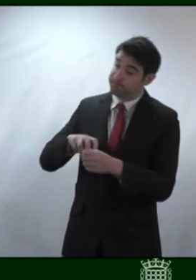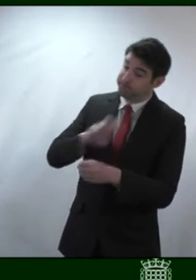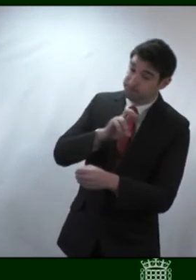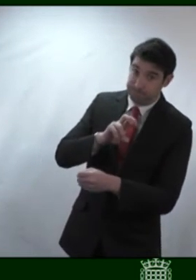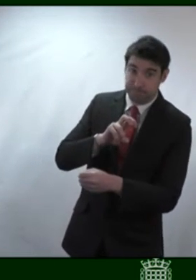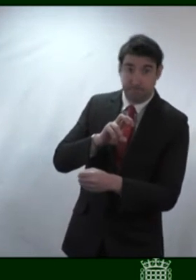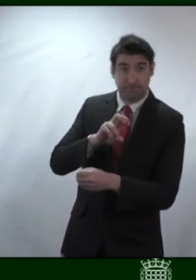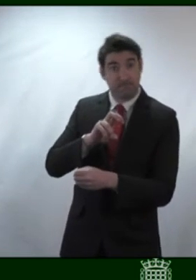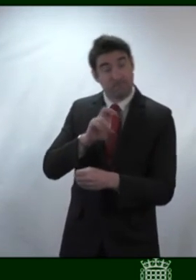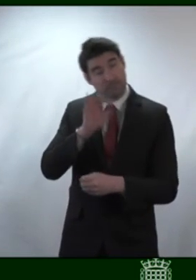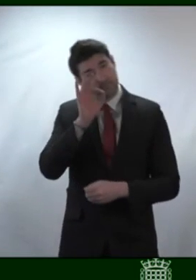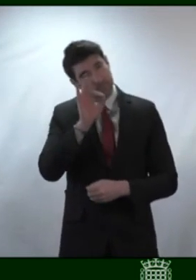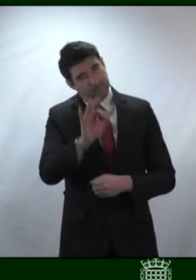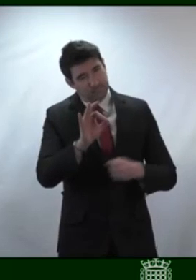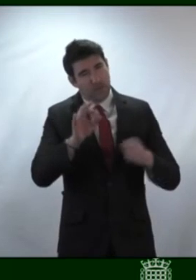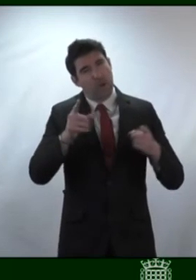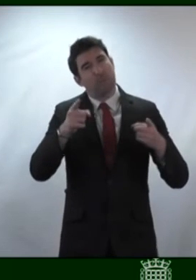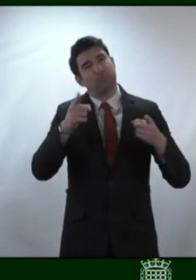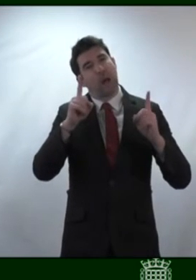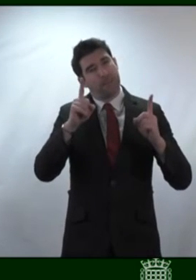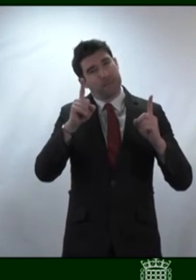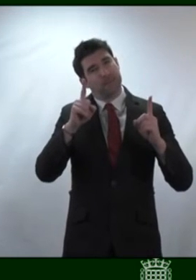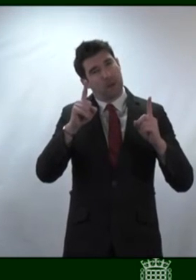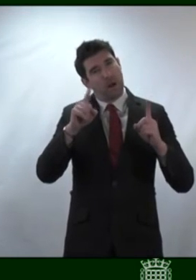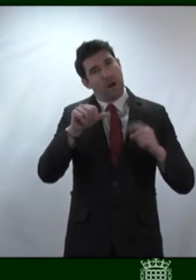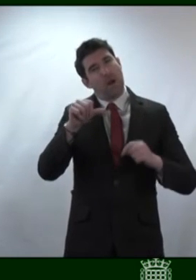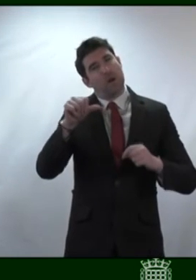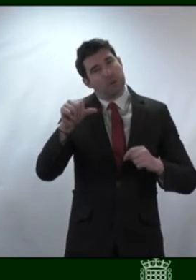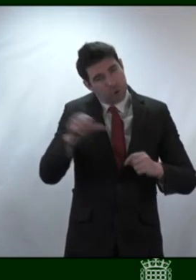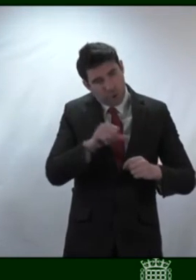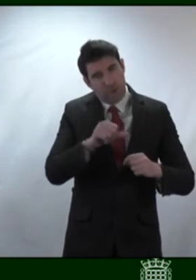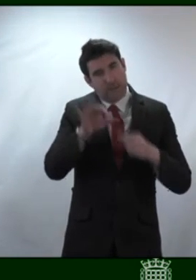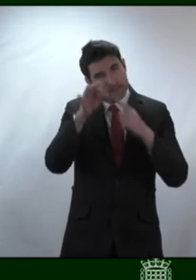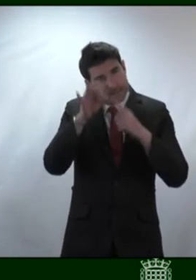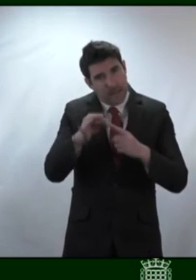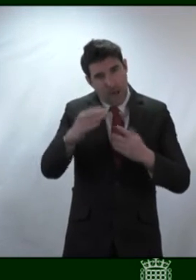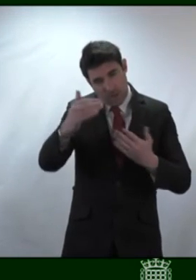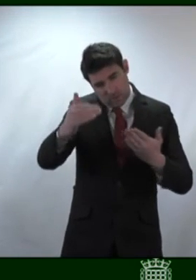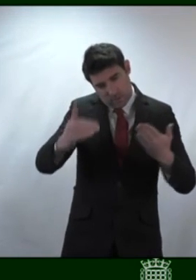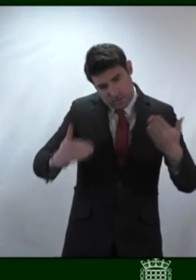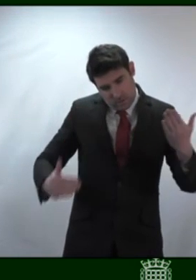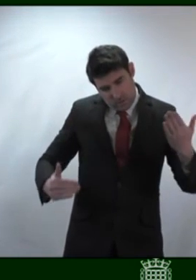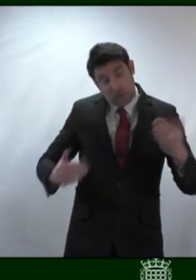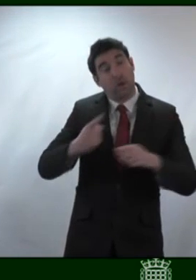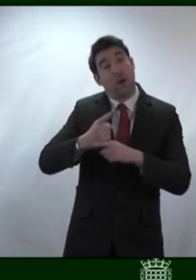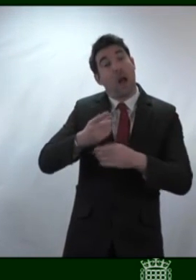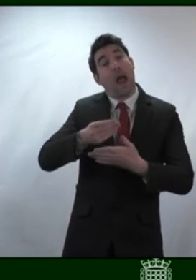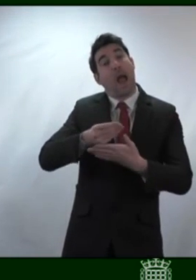will the Prime Minister commit to releasing a detailed economic impact assessment of the cost